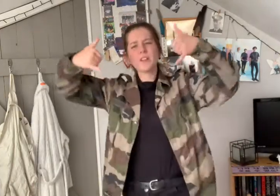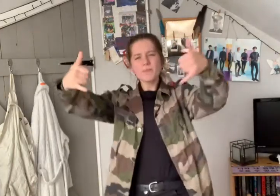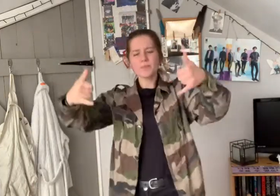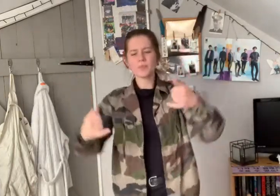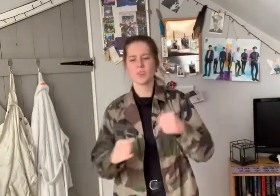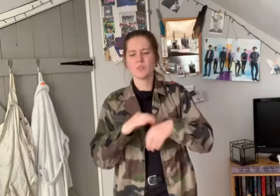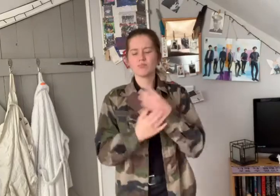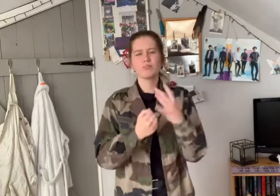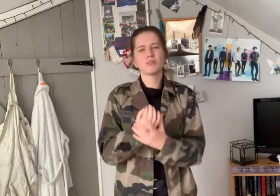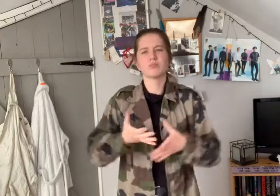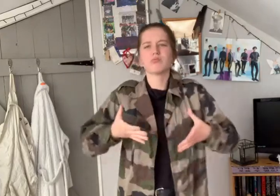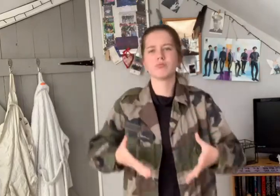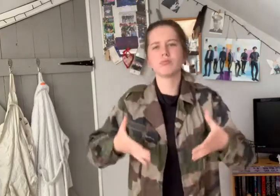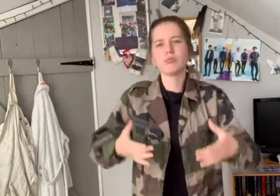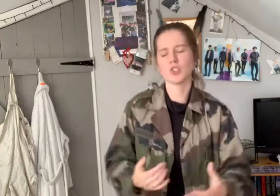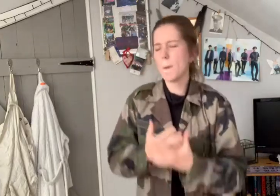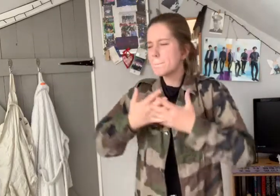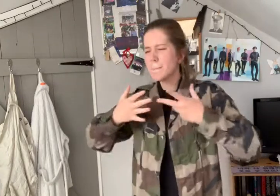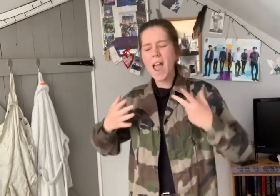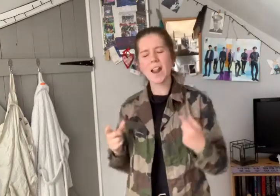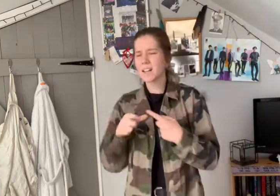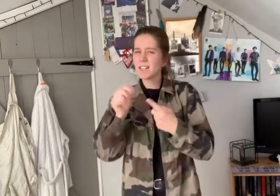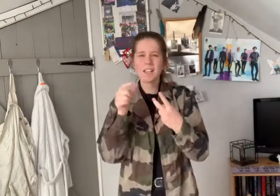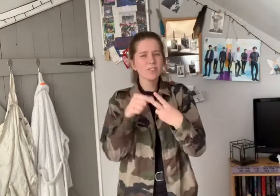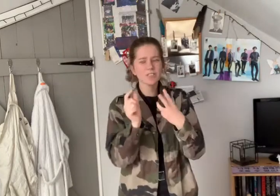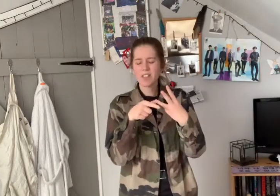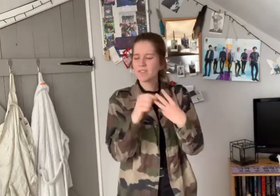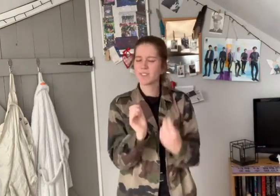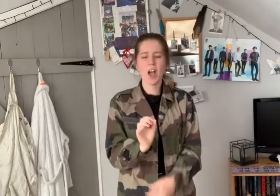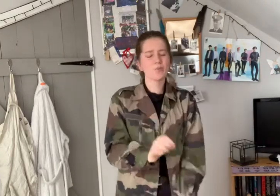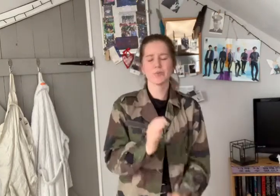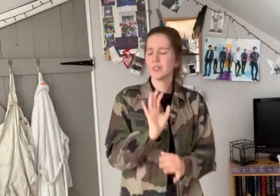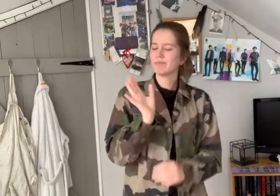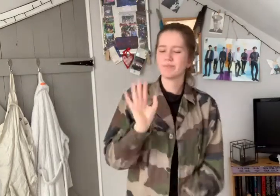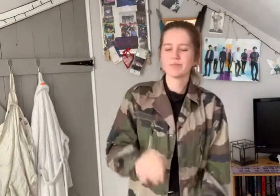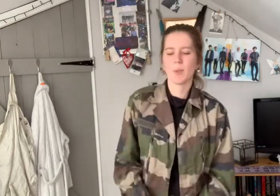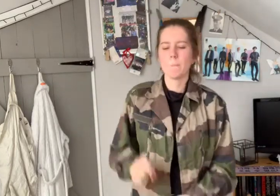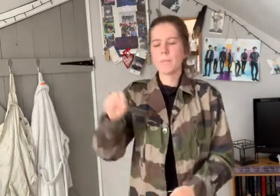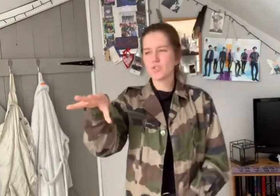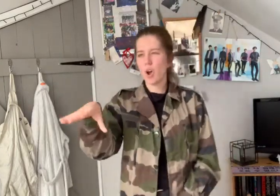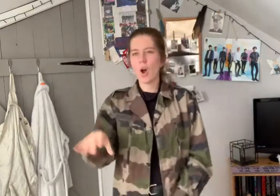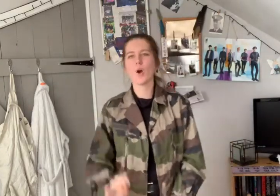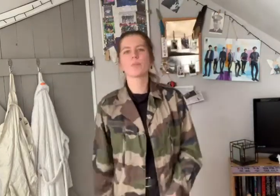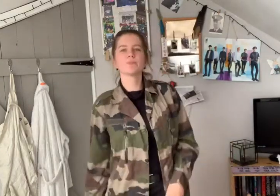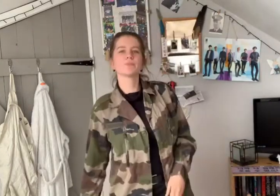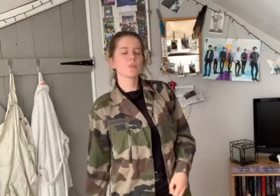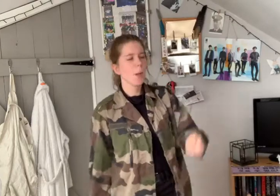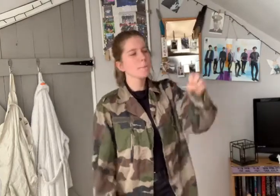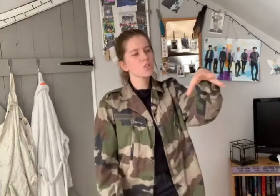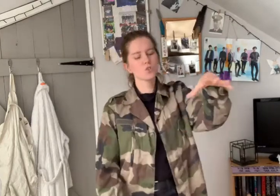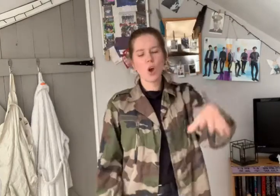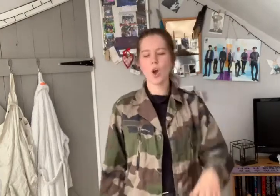My hands carry 'em Too many that I can't even count 'em MIC drop